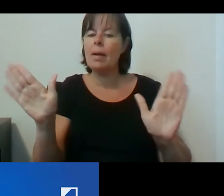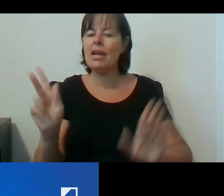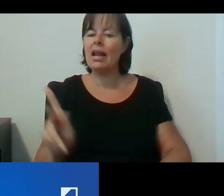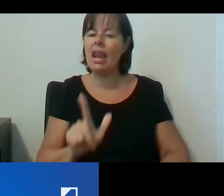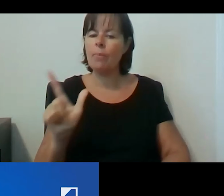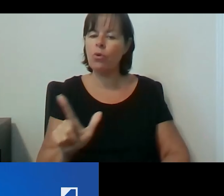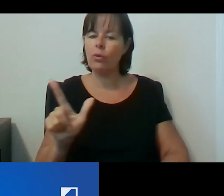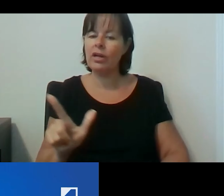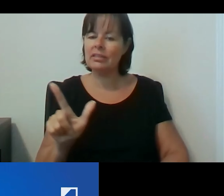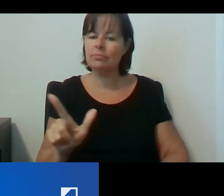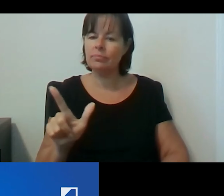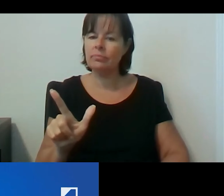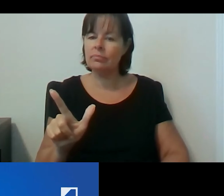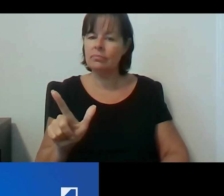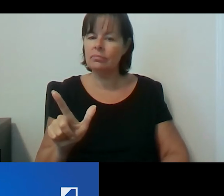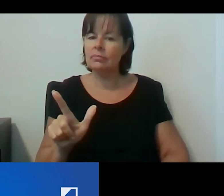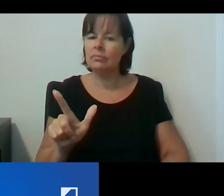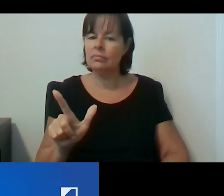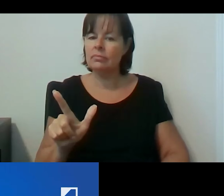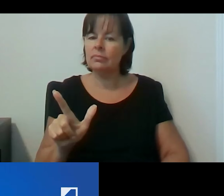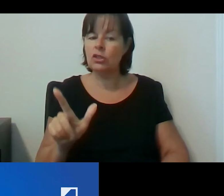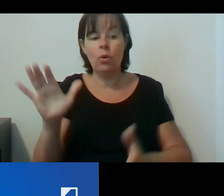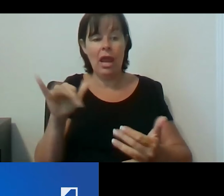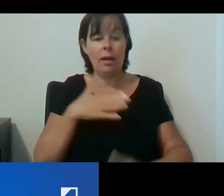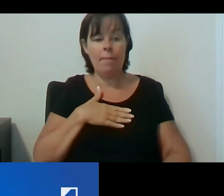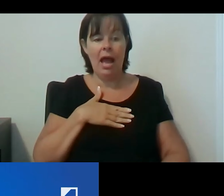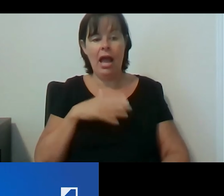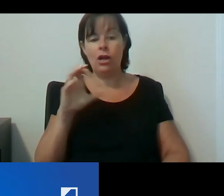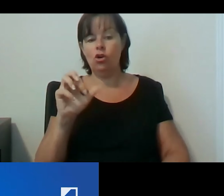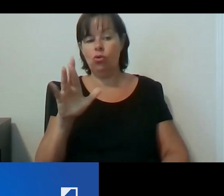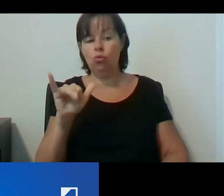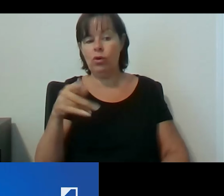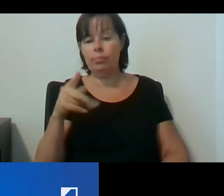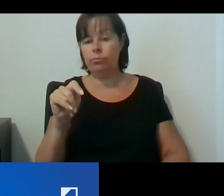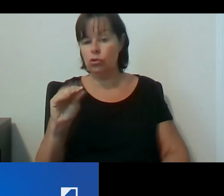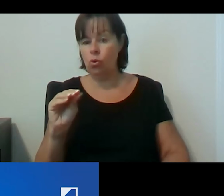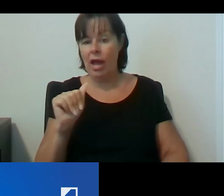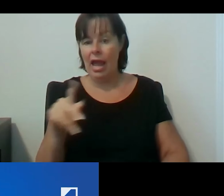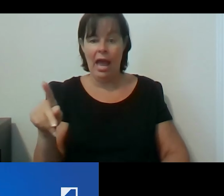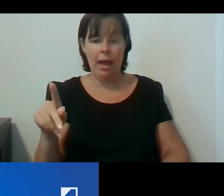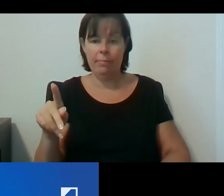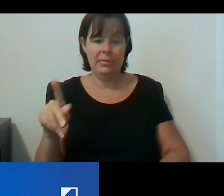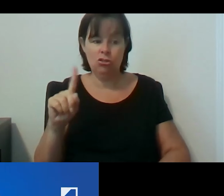you like my crypto uh app is just an app so no you can't can't go to the library and see that